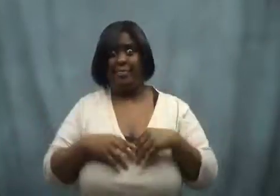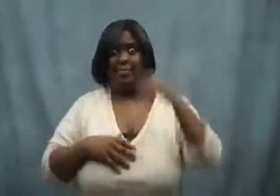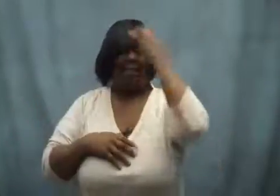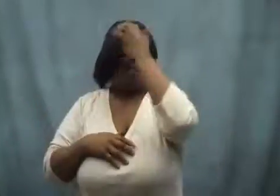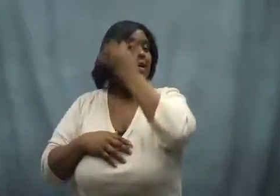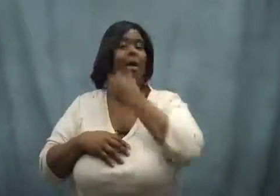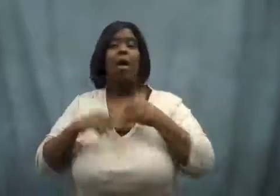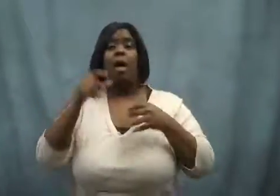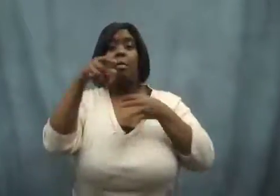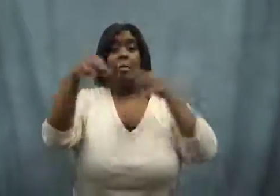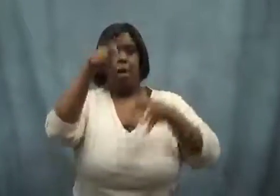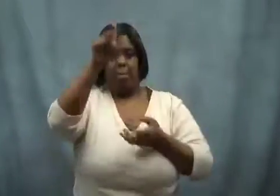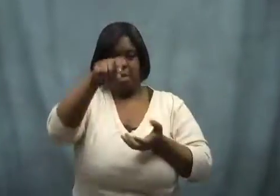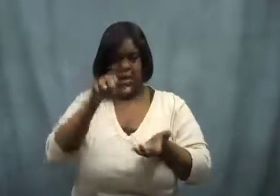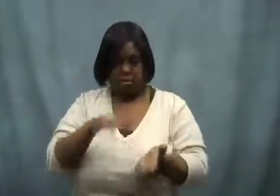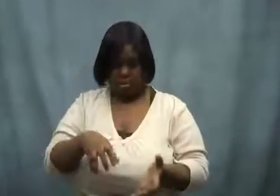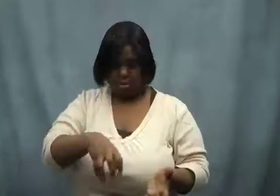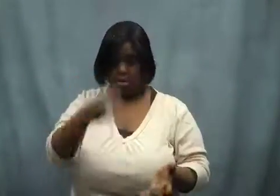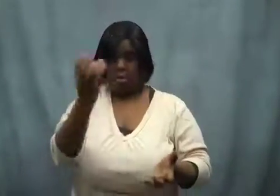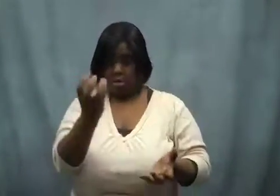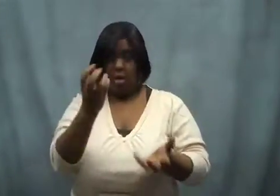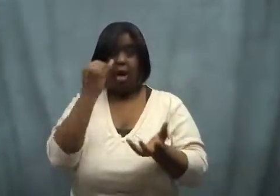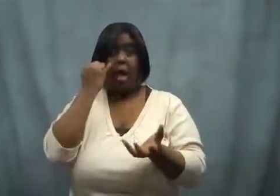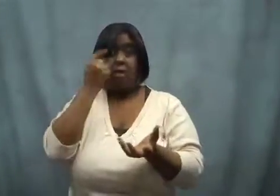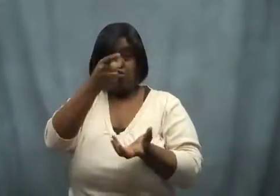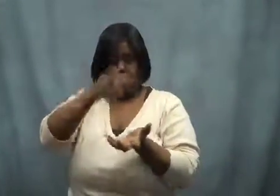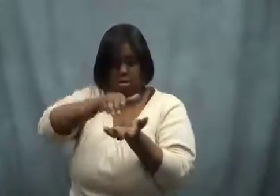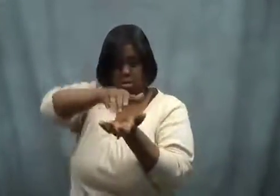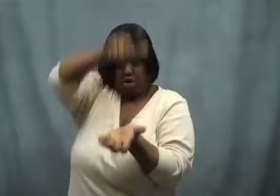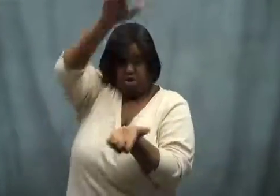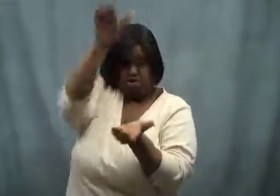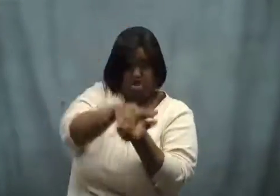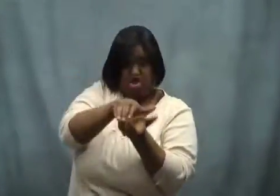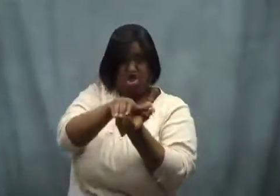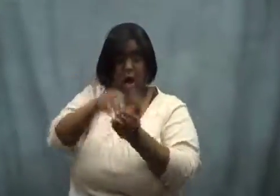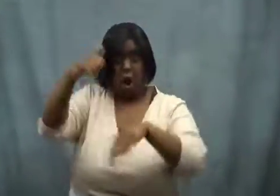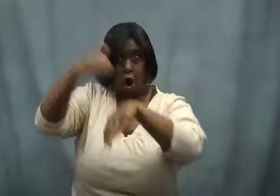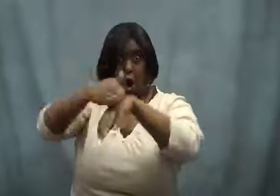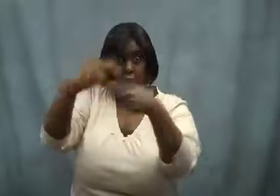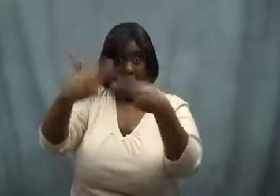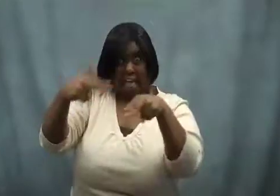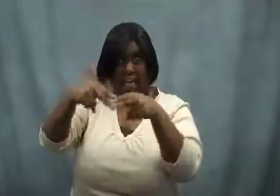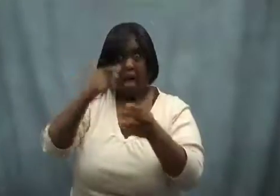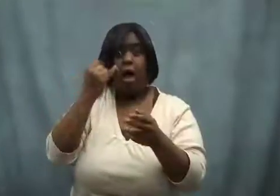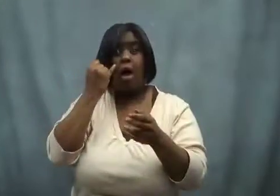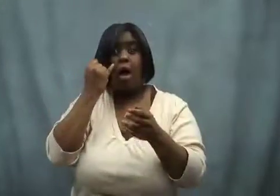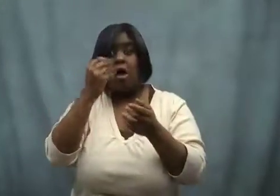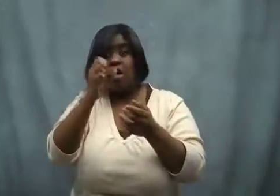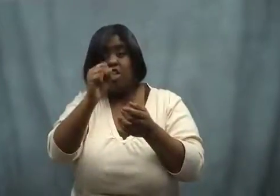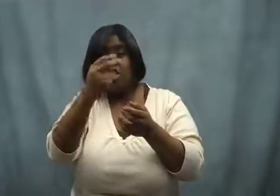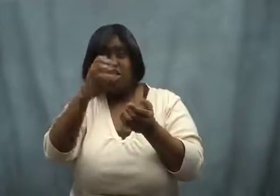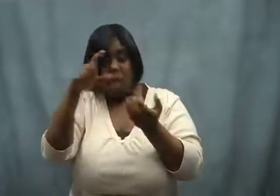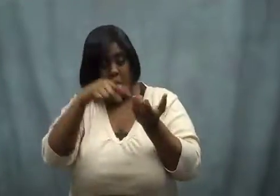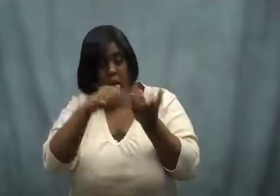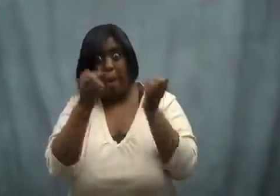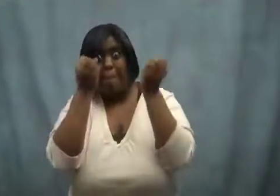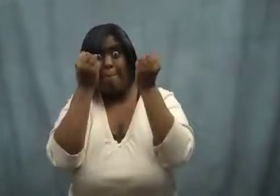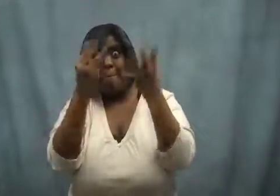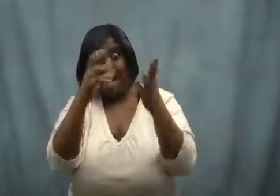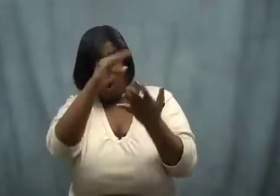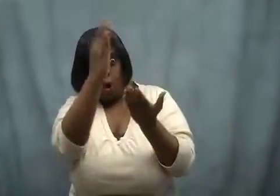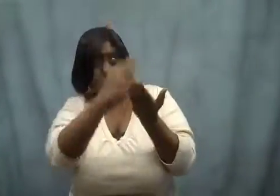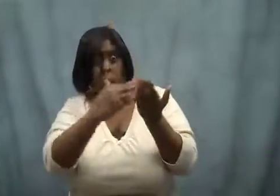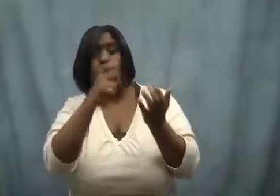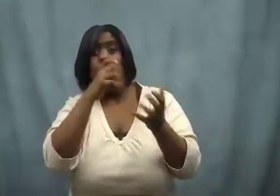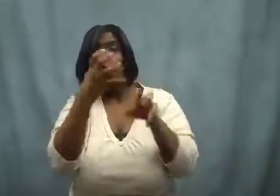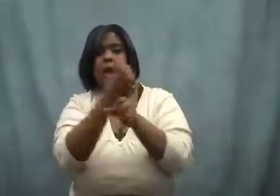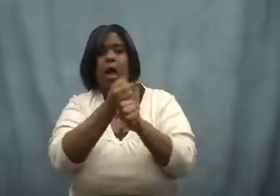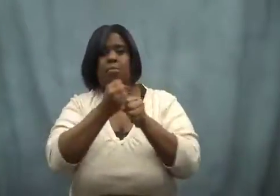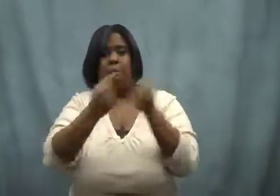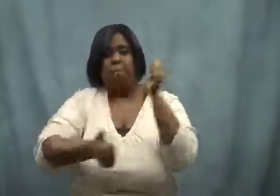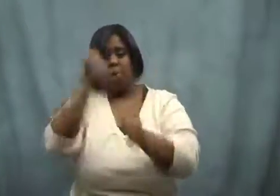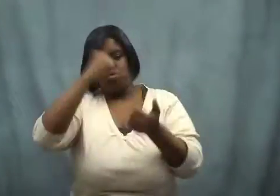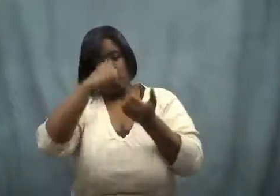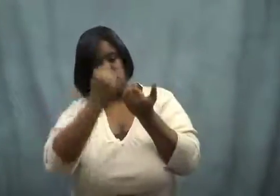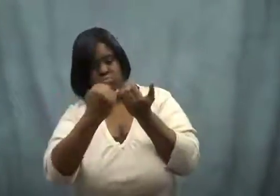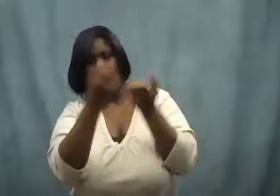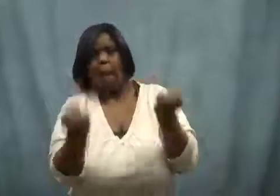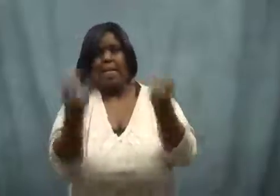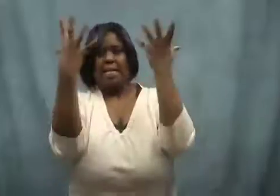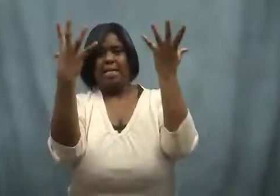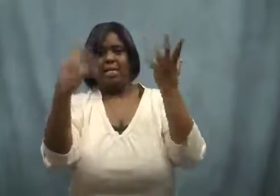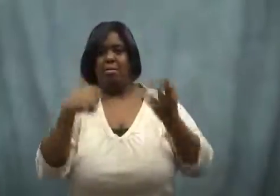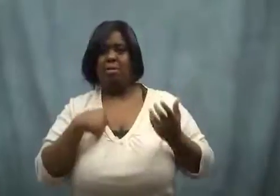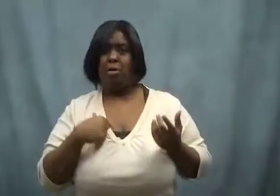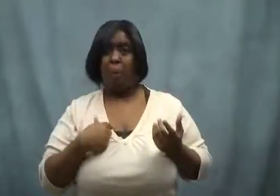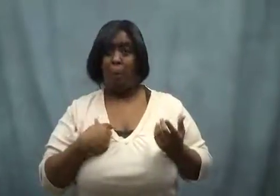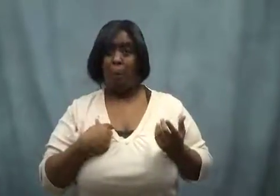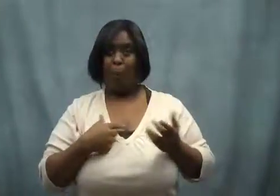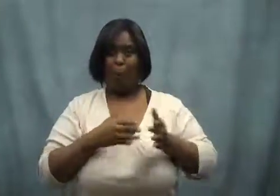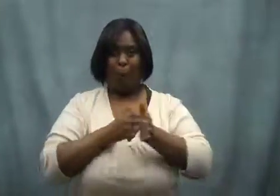Each child had to smash an egg. The one with the most pieces would win.